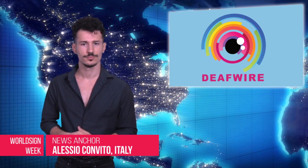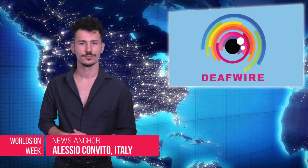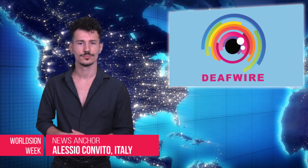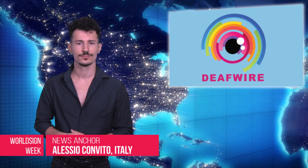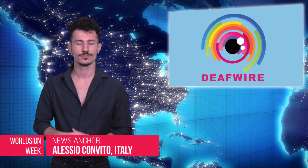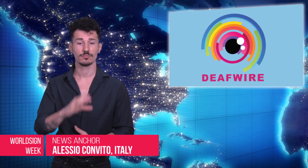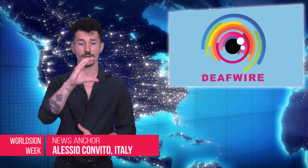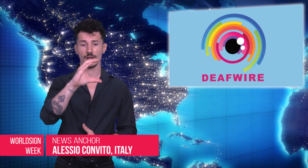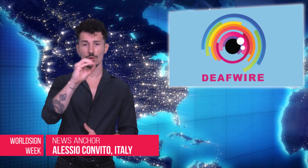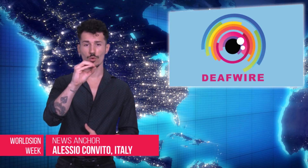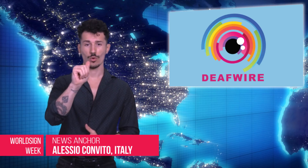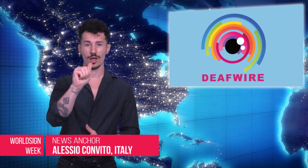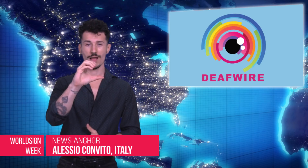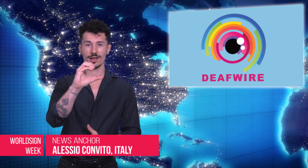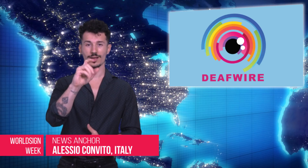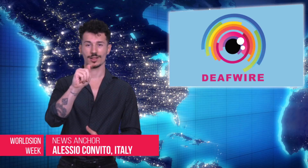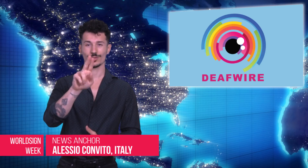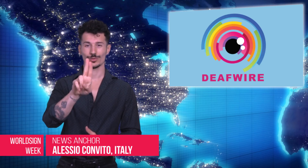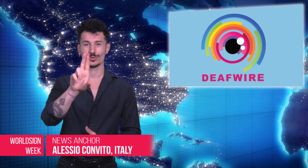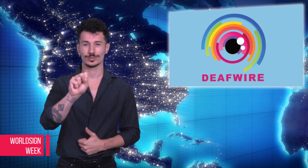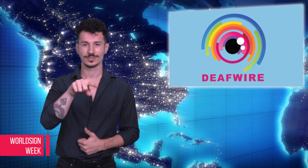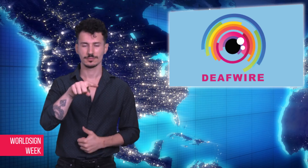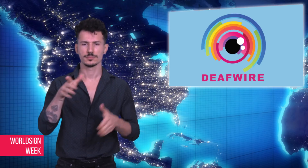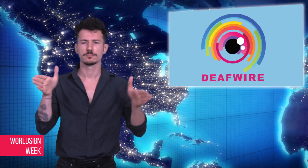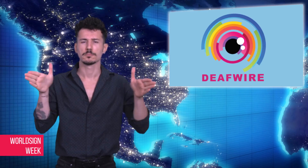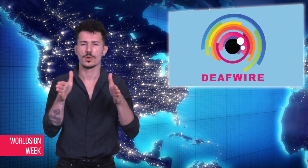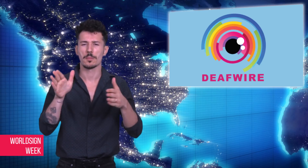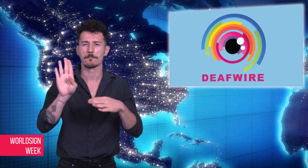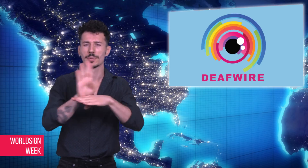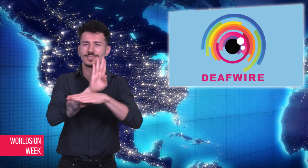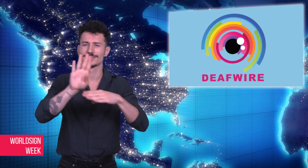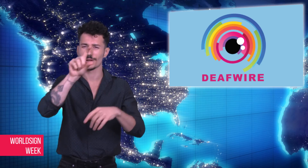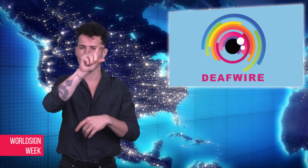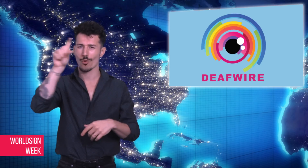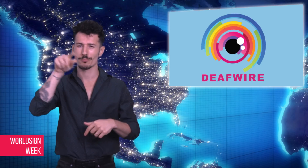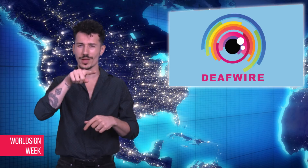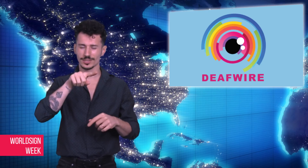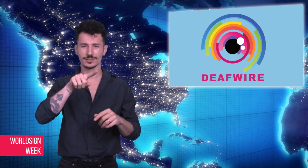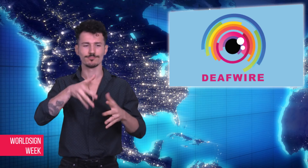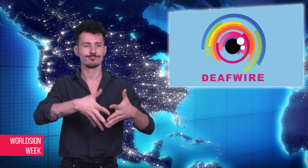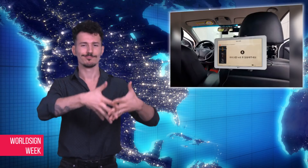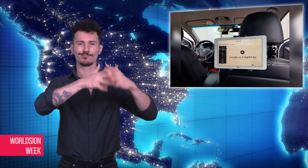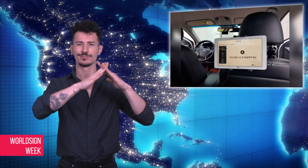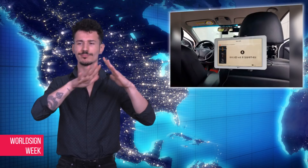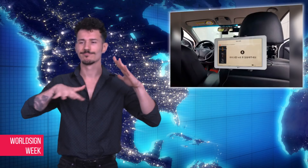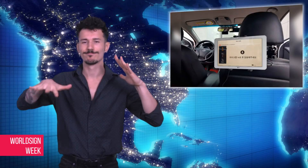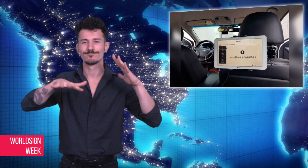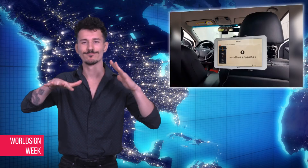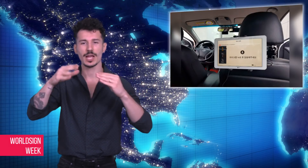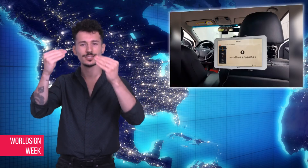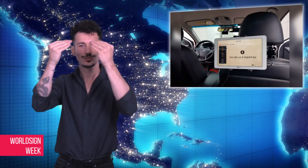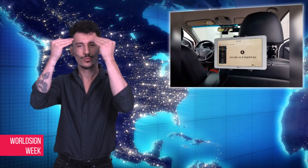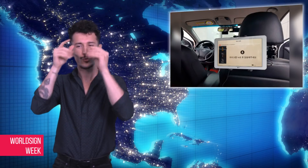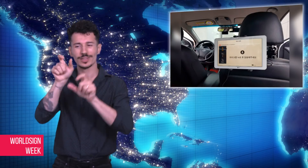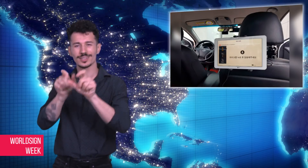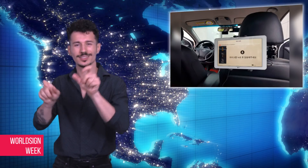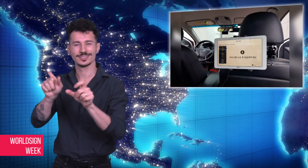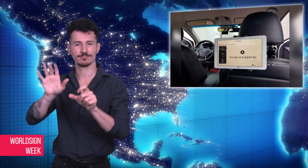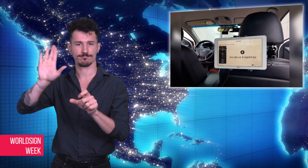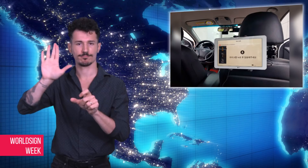Coactus, a start up venture by students at Dongguk University in